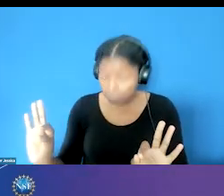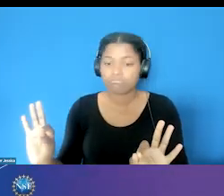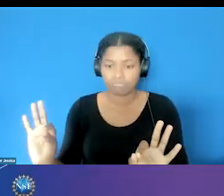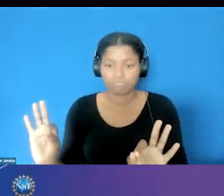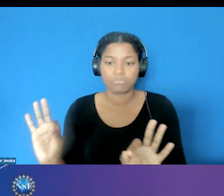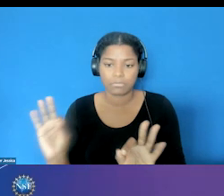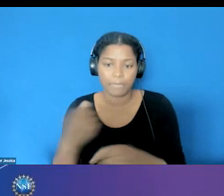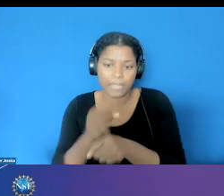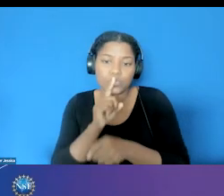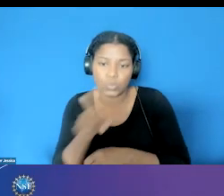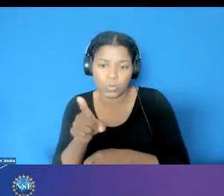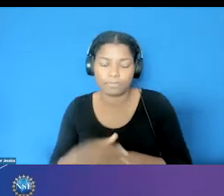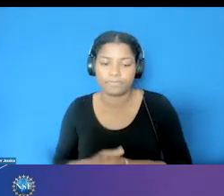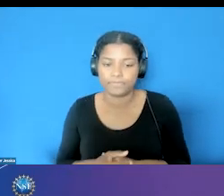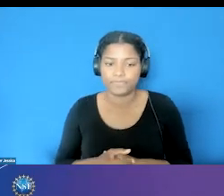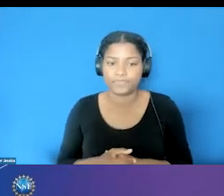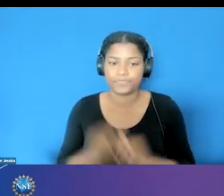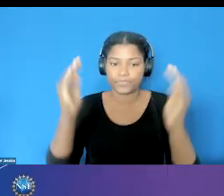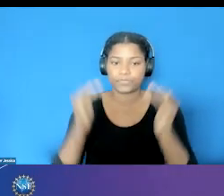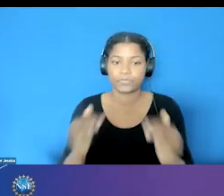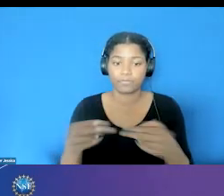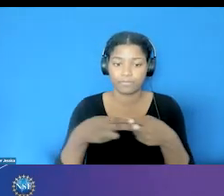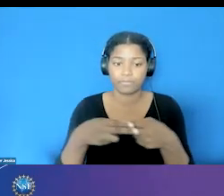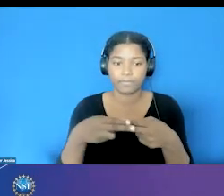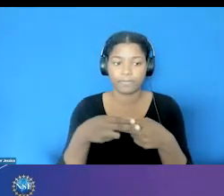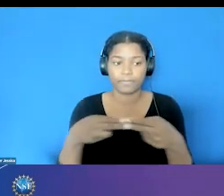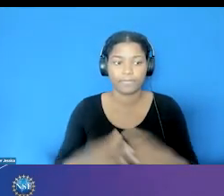Let's go ahead to the next page, please.